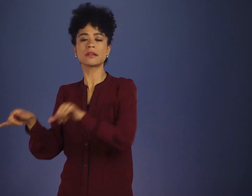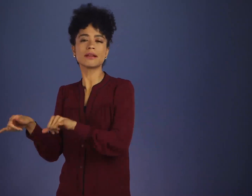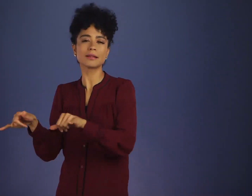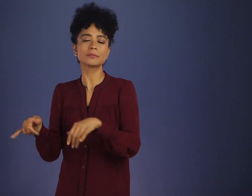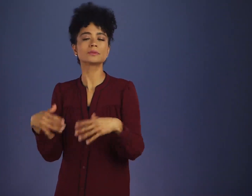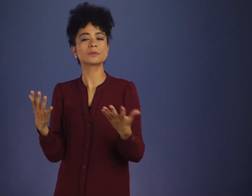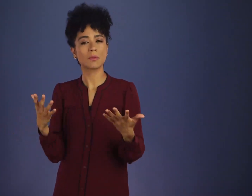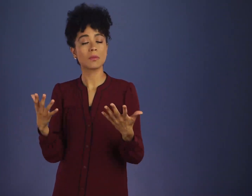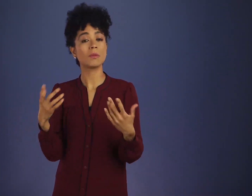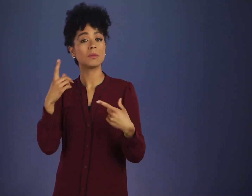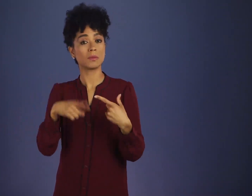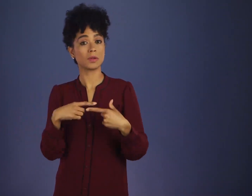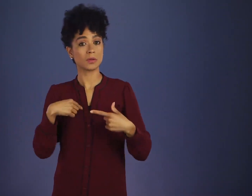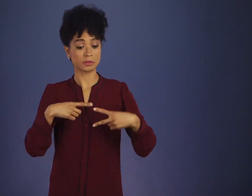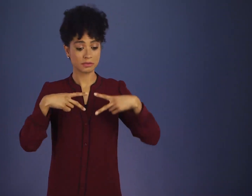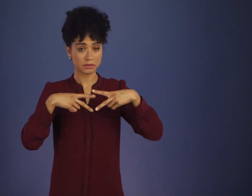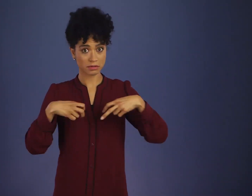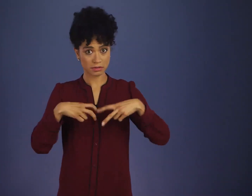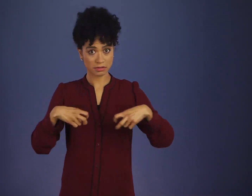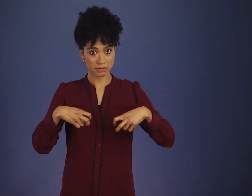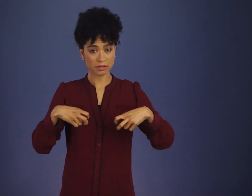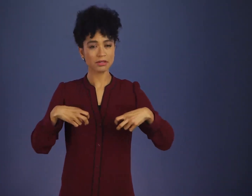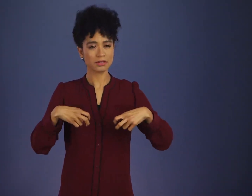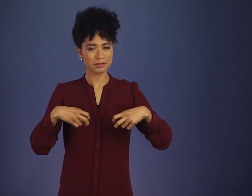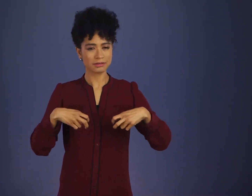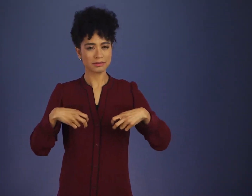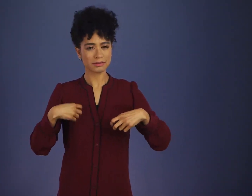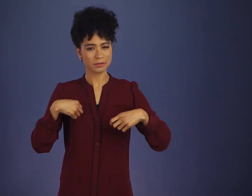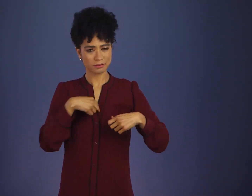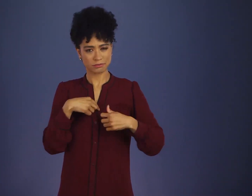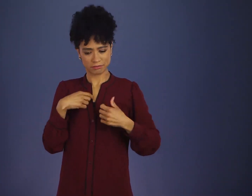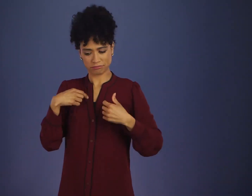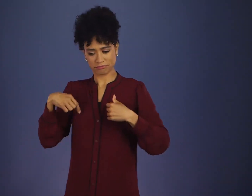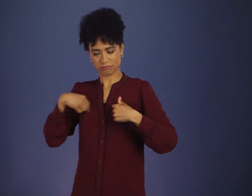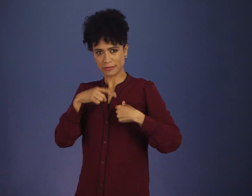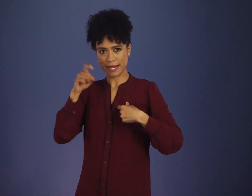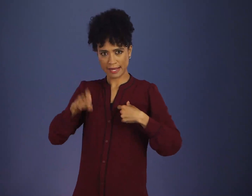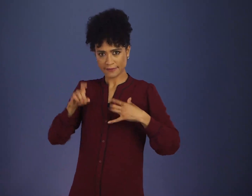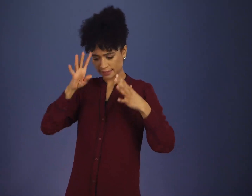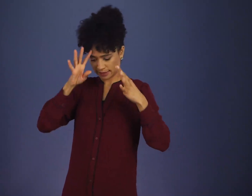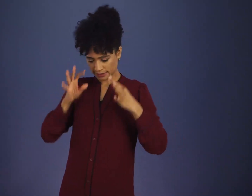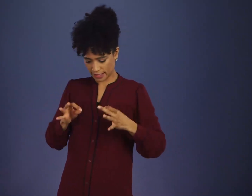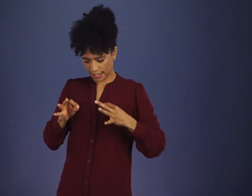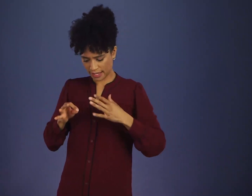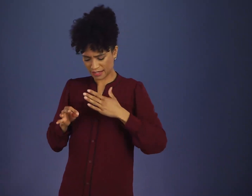Human beings are never quite alike, so each of us, when making an inventory, will need to determine